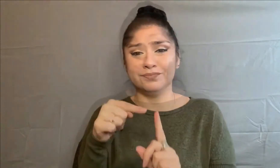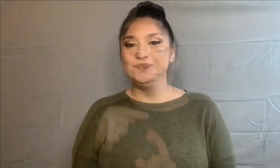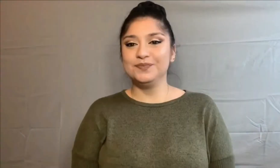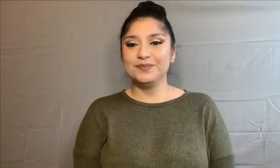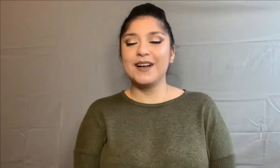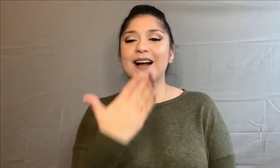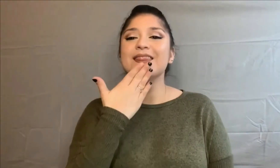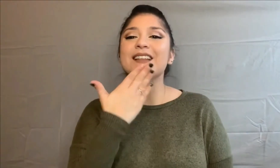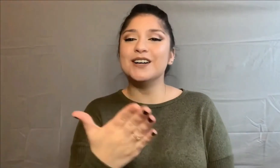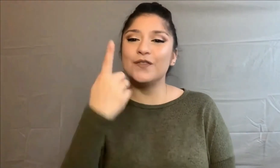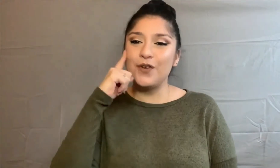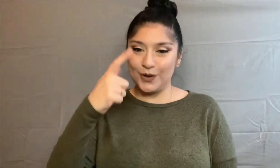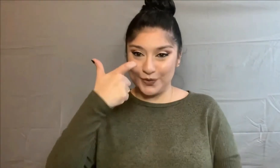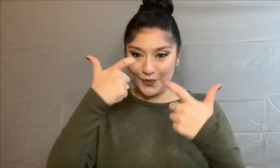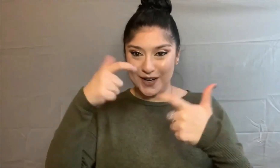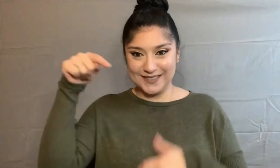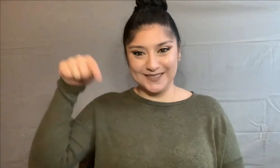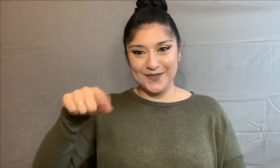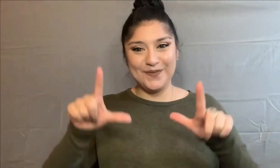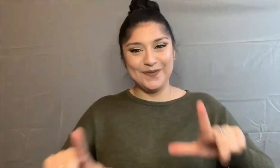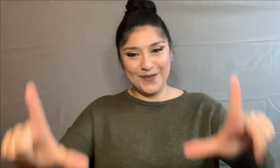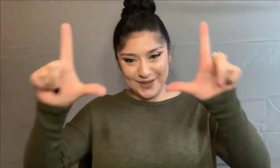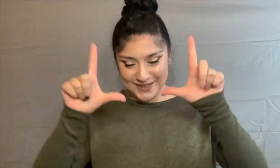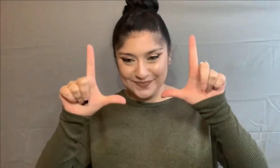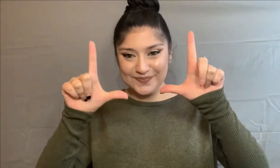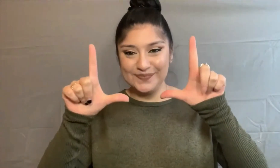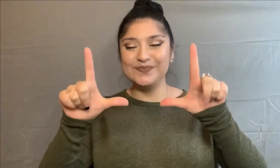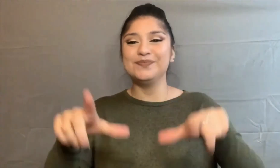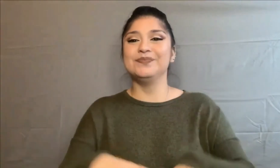Thank you for watching this portion of our parenting series.